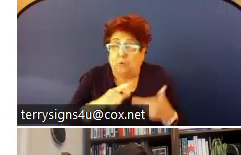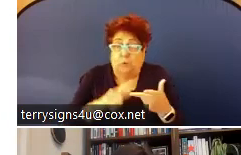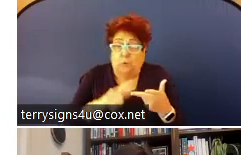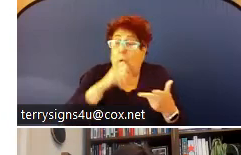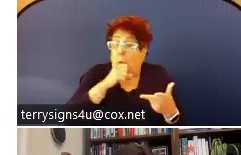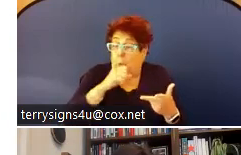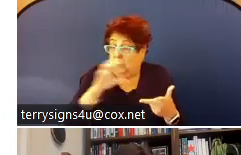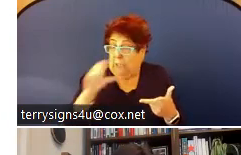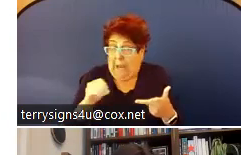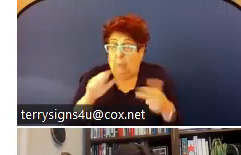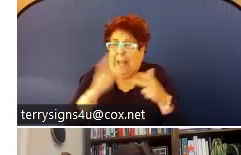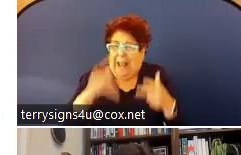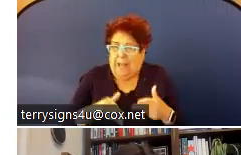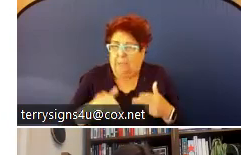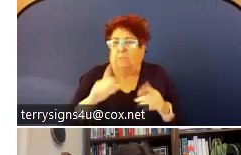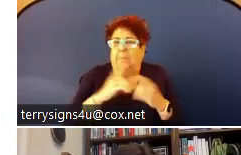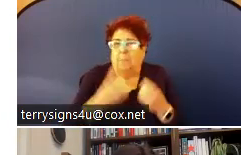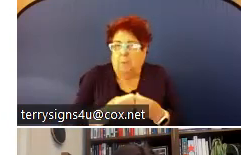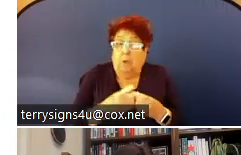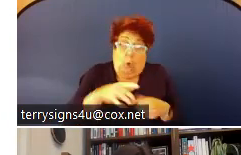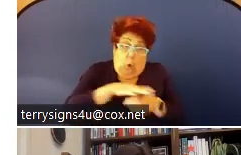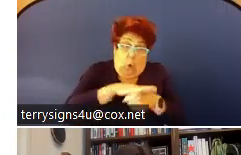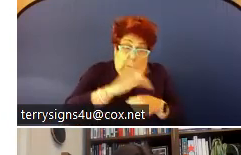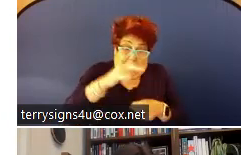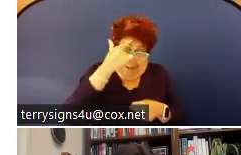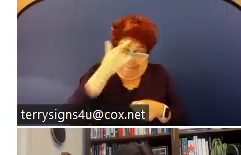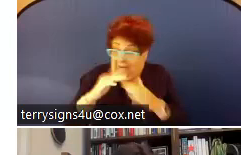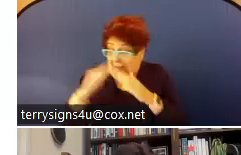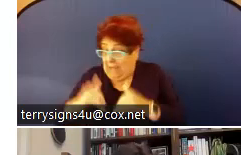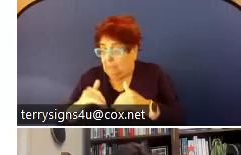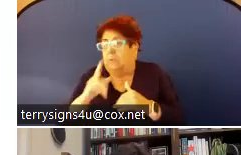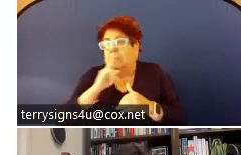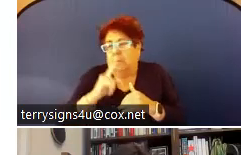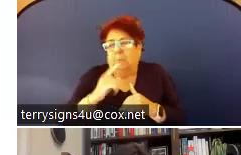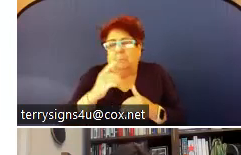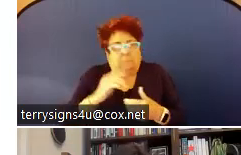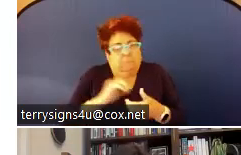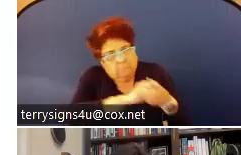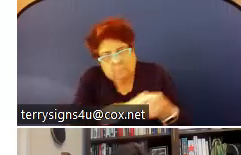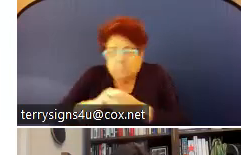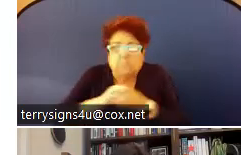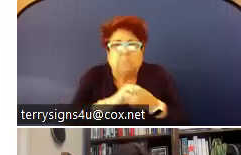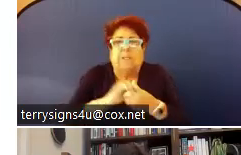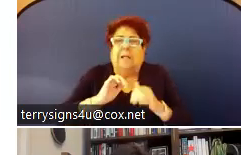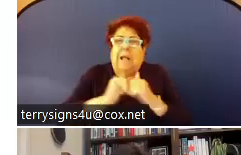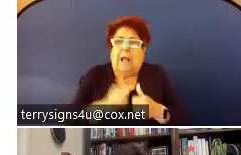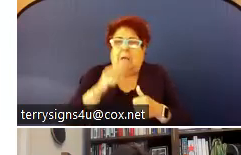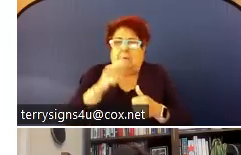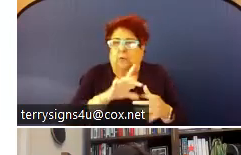and housing agencies have been really big partners and considering how this coalition has developed.